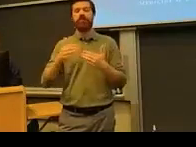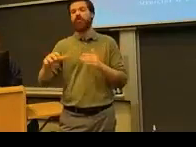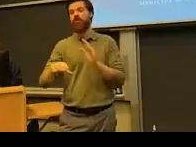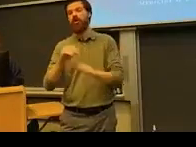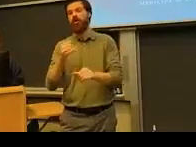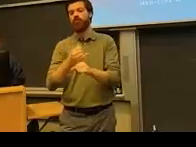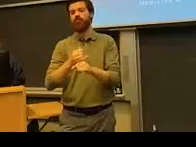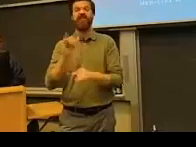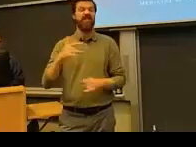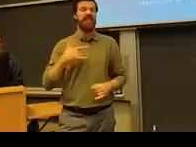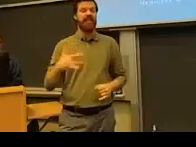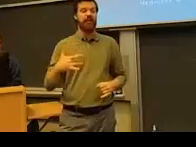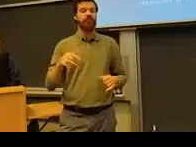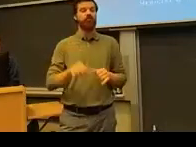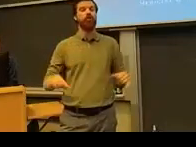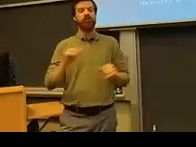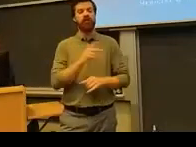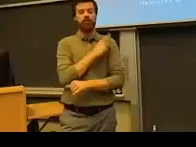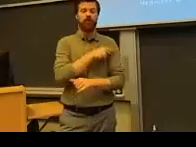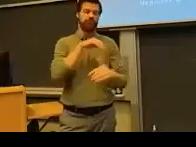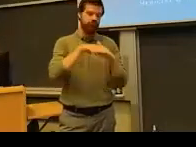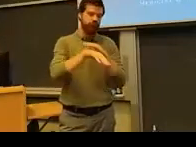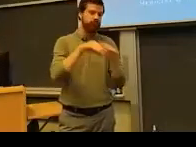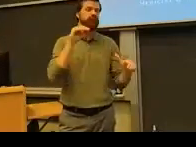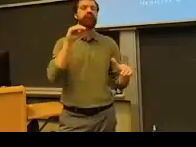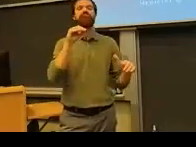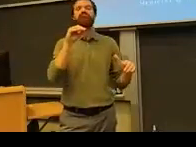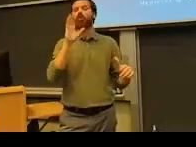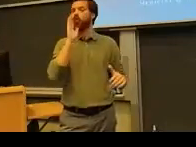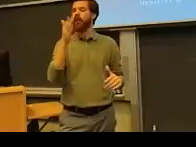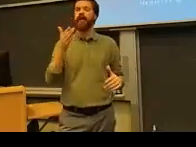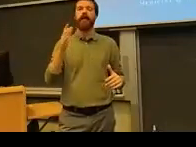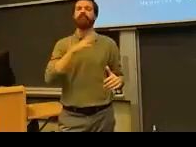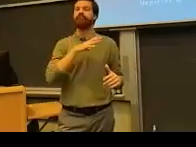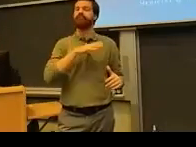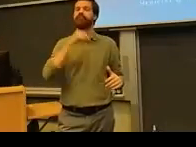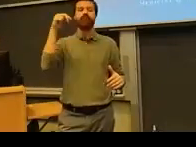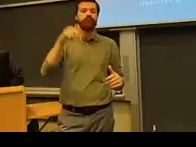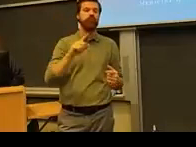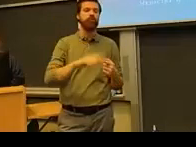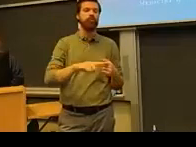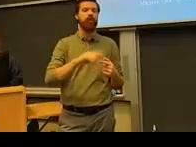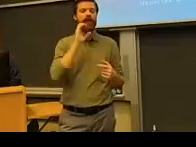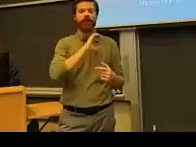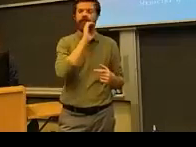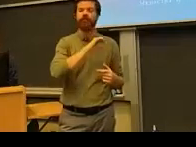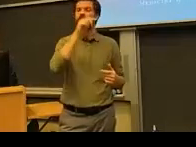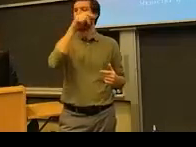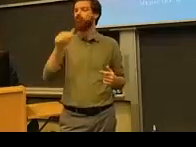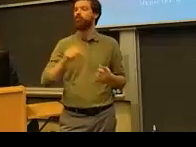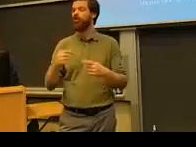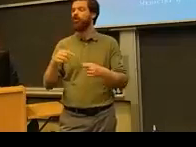routine patients come and go uh will wander down to the cafeteria or other areas of the hospital